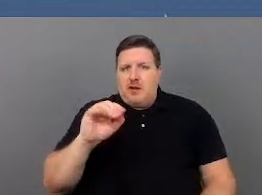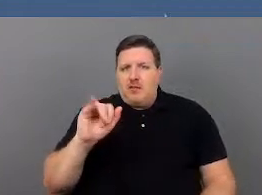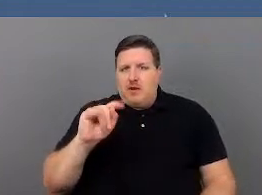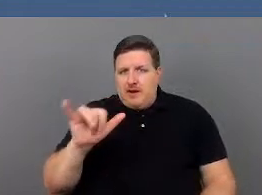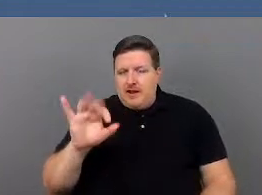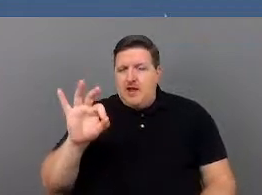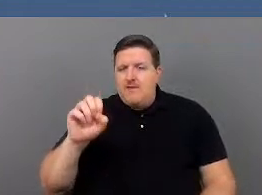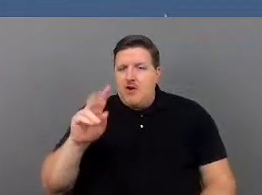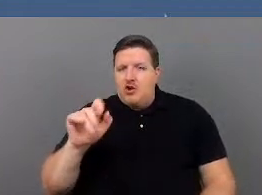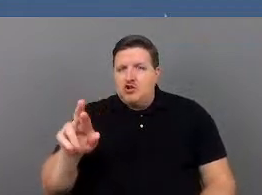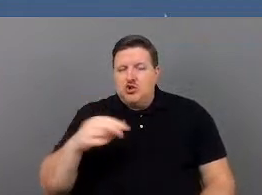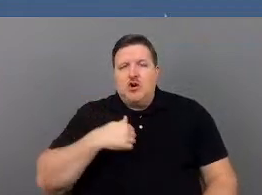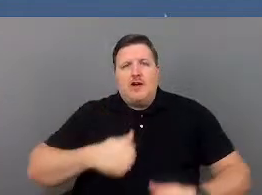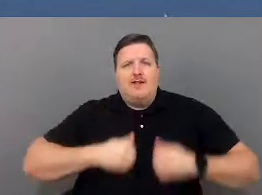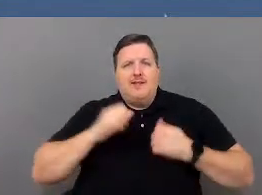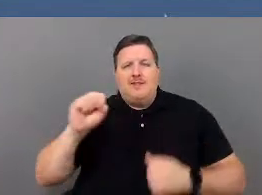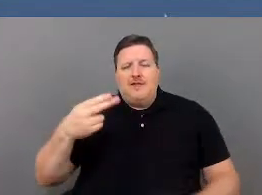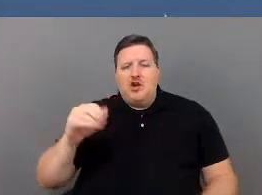WHOLE REGARDLESS OF THEIR NEIGHBORHOOD, PUBLIC SAFETY IS MORE THAN POLICE OFFICERS AND CARS PROTECTING PROPERTY